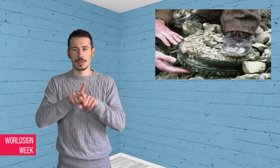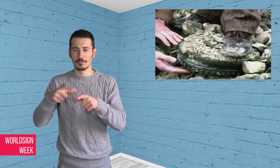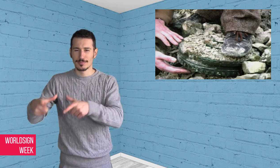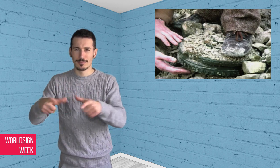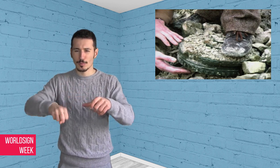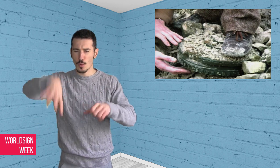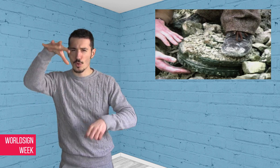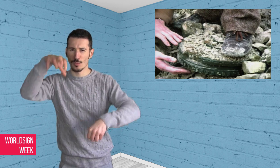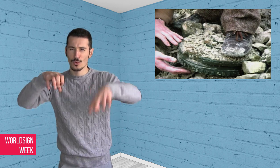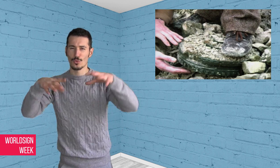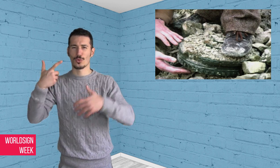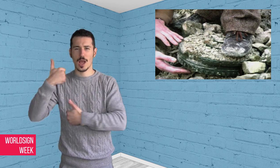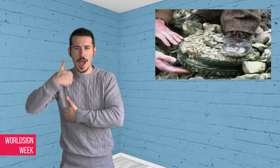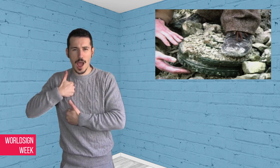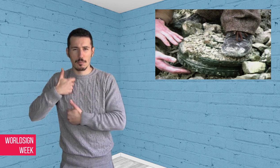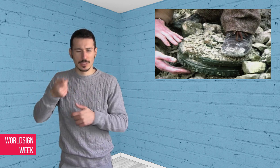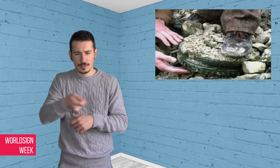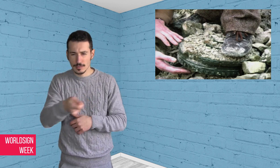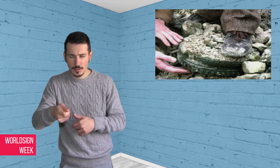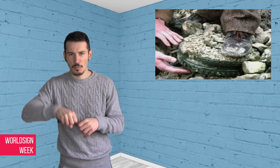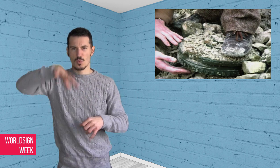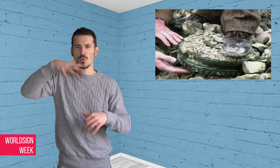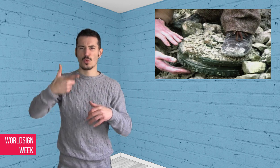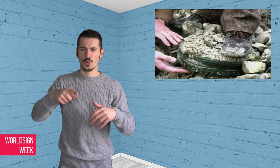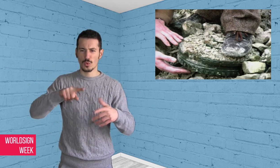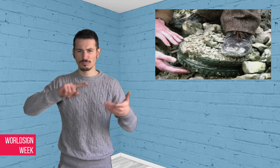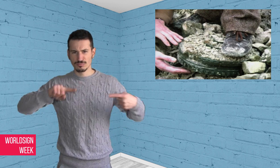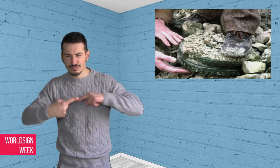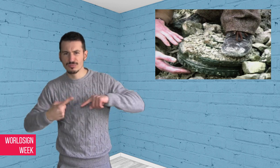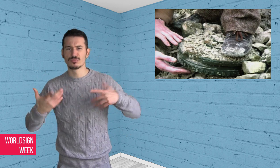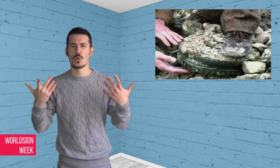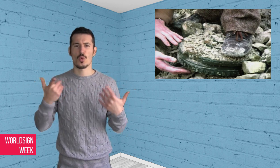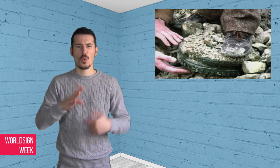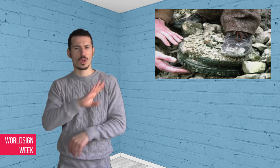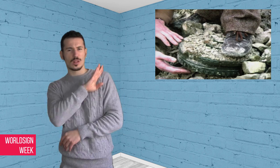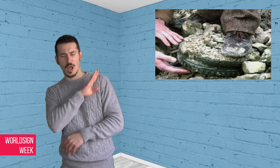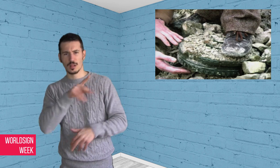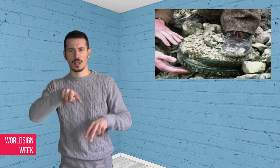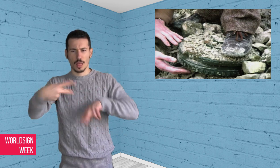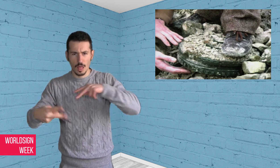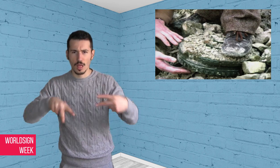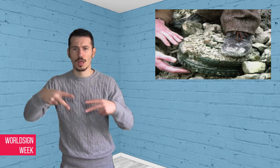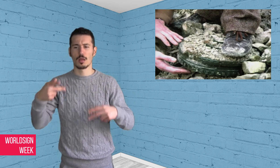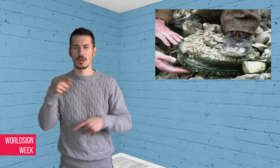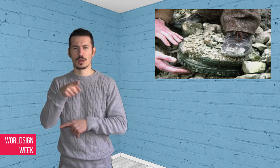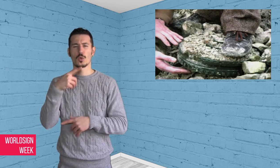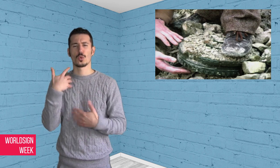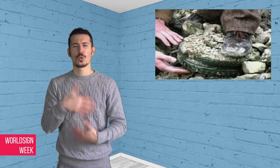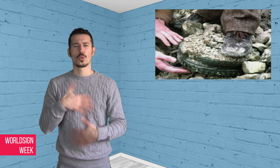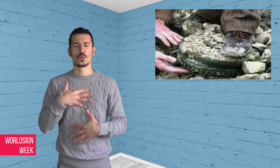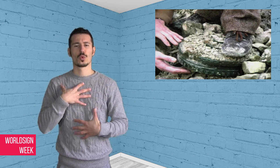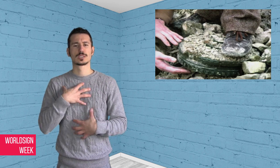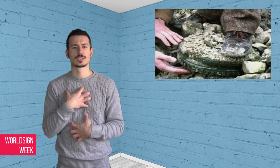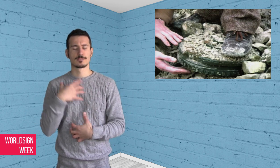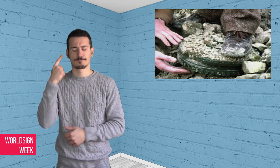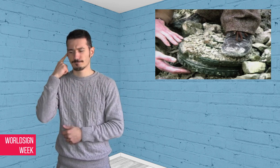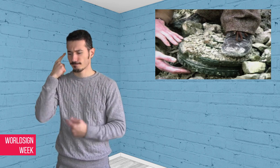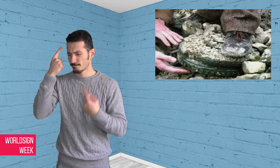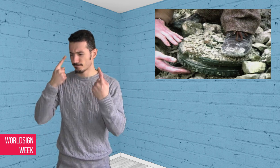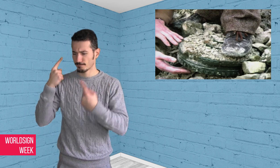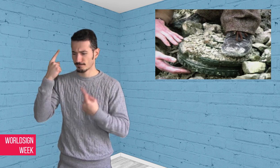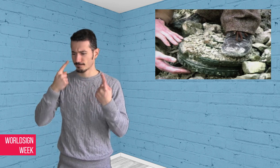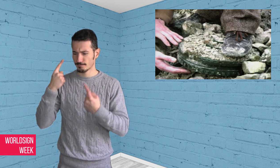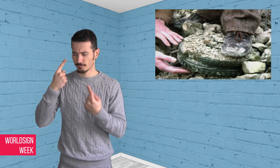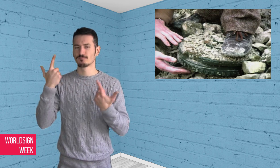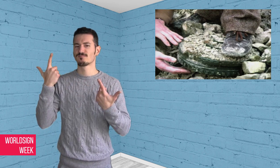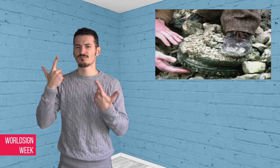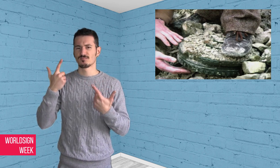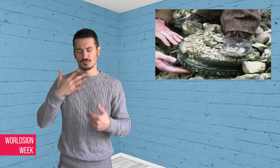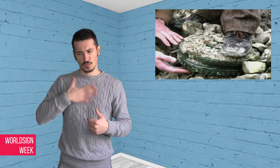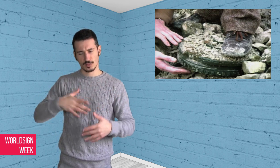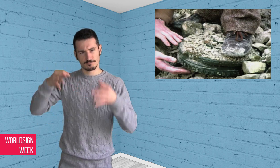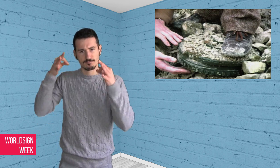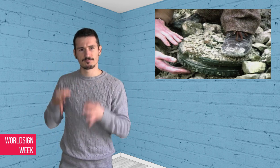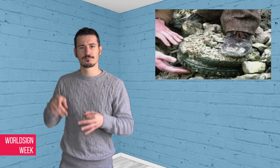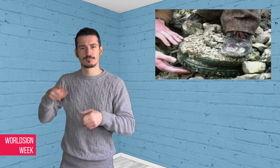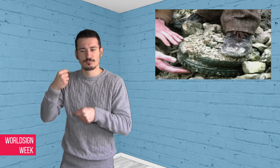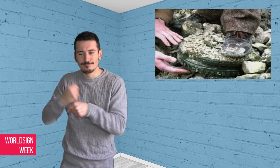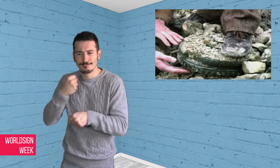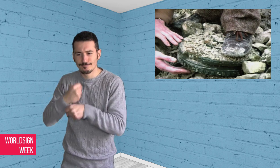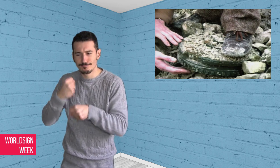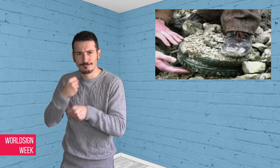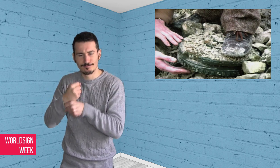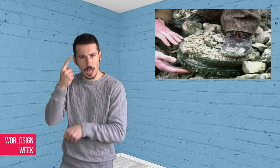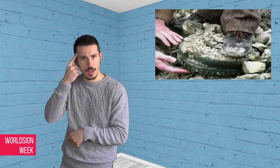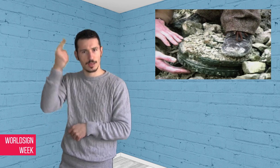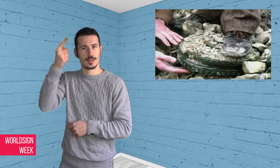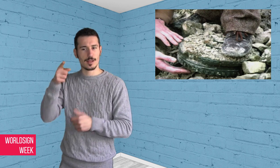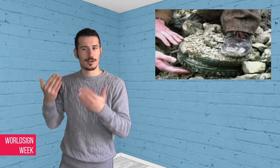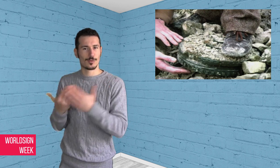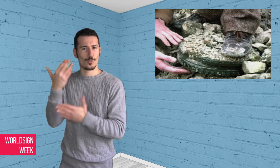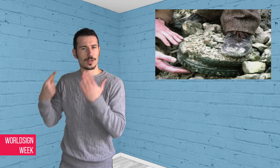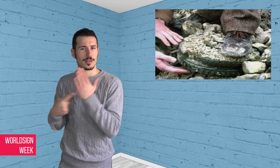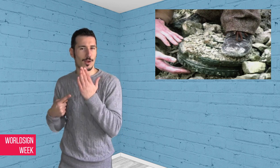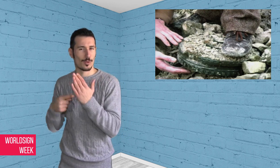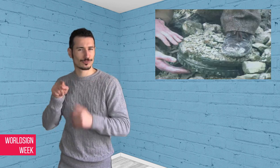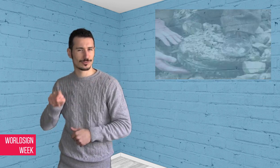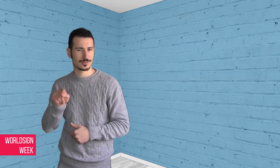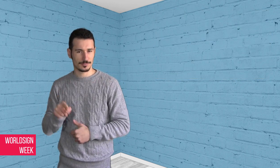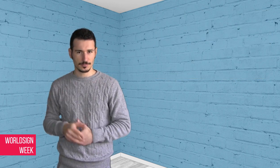work on the prototype.